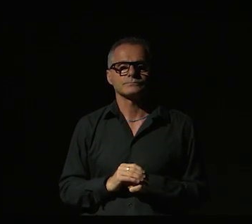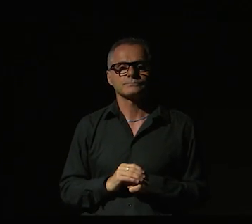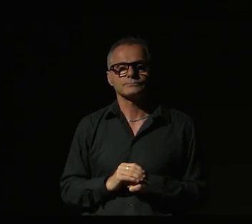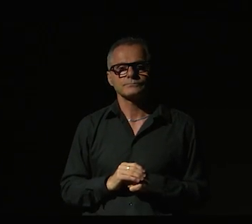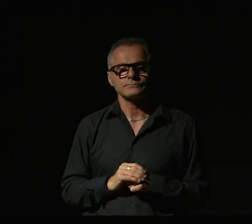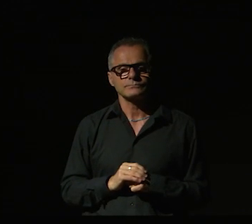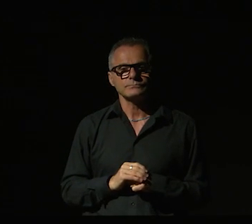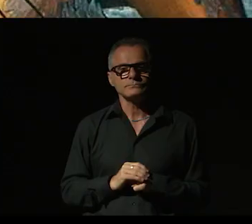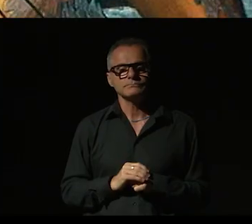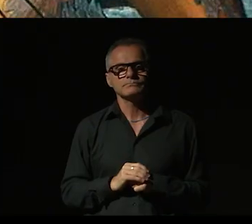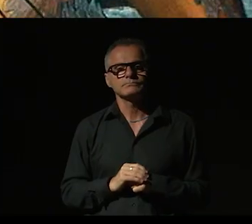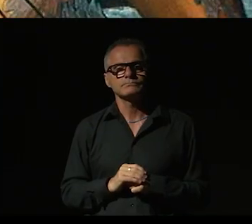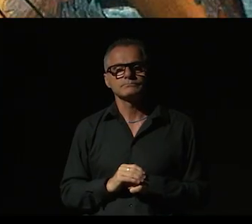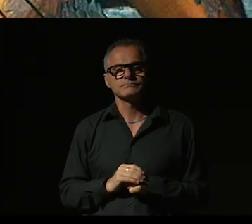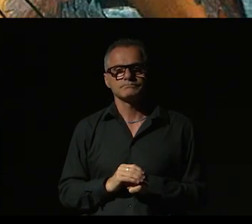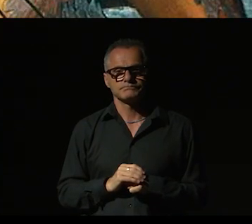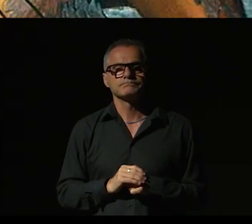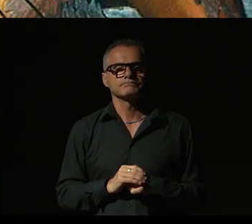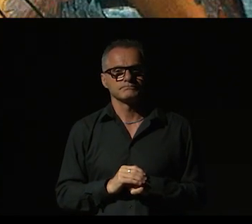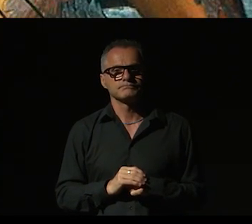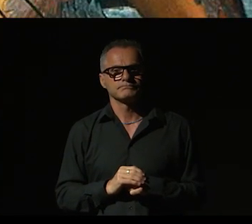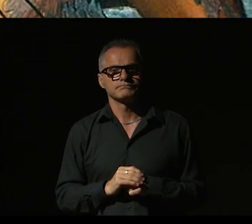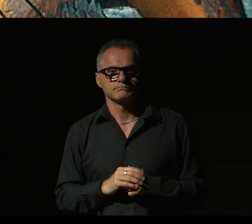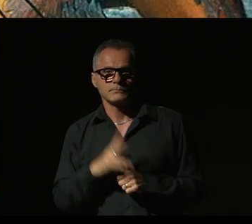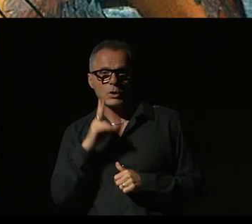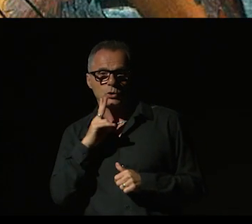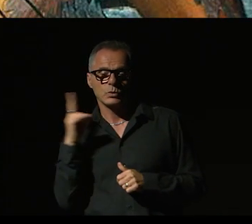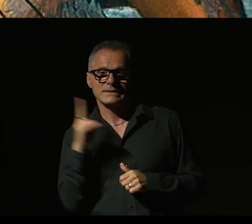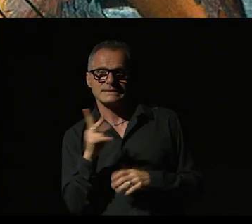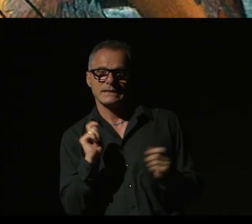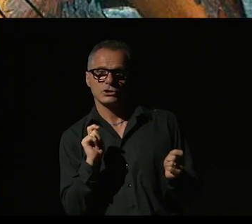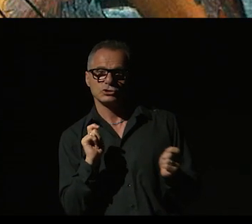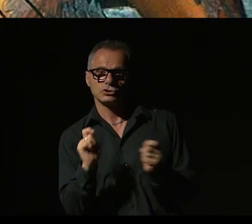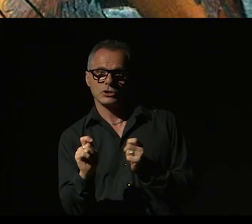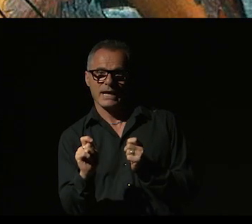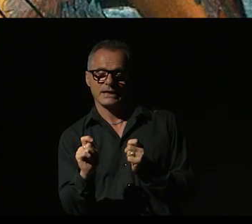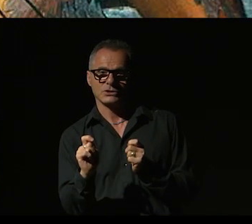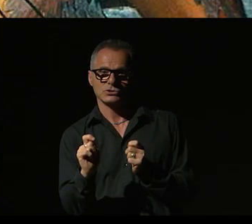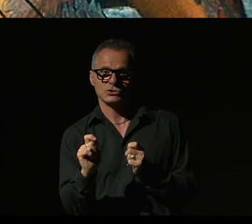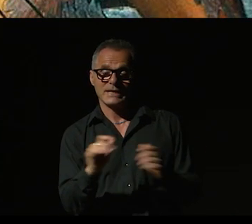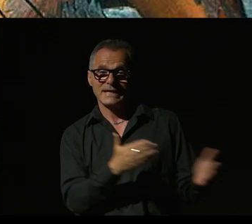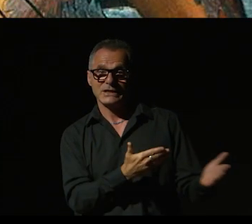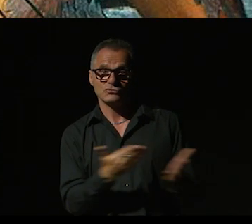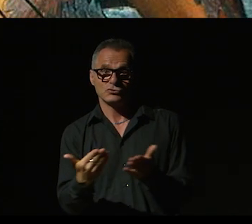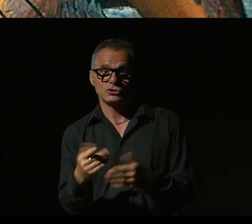of Renaissance masters may be seen in a change that was introduced to the Triton in Agostino's design.